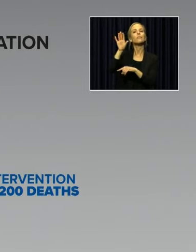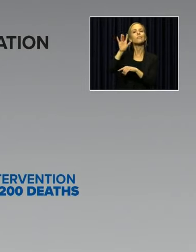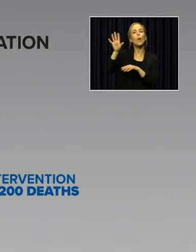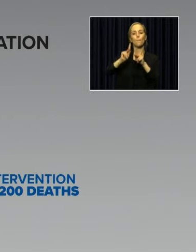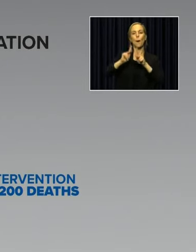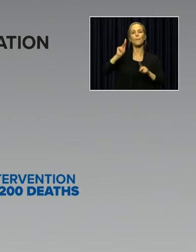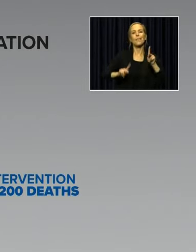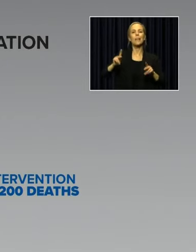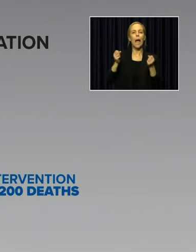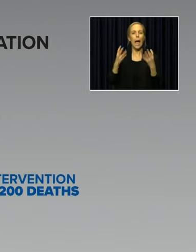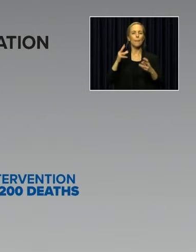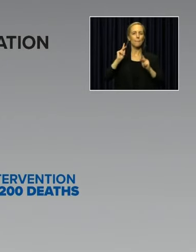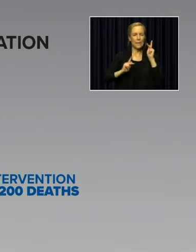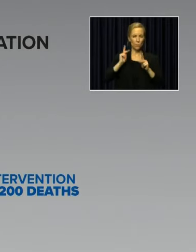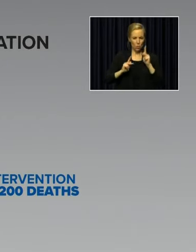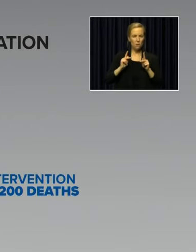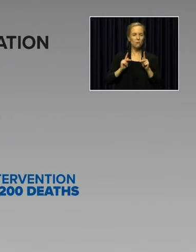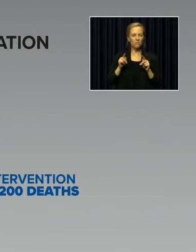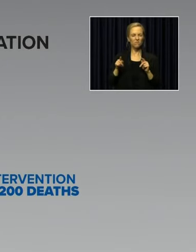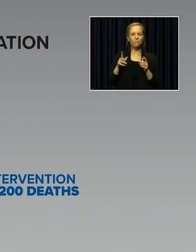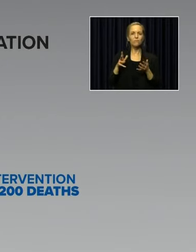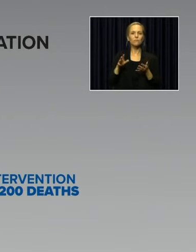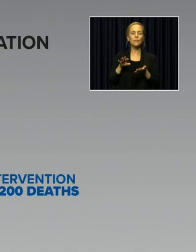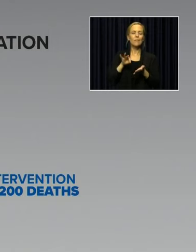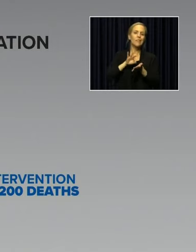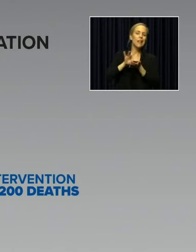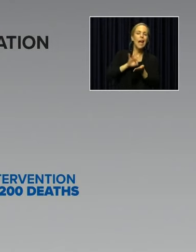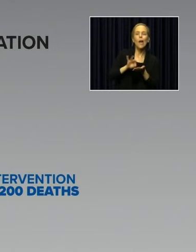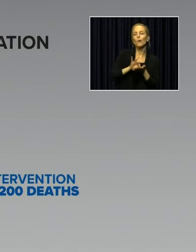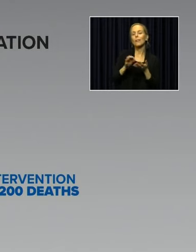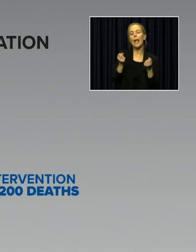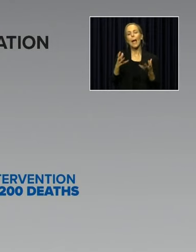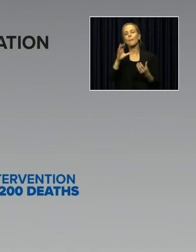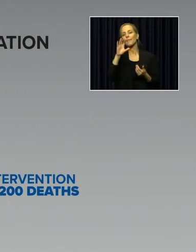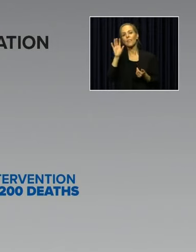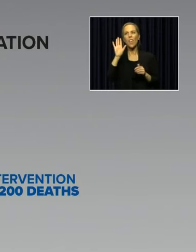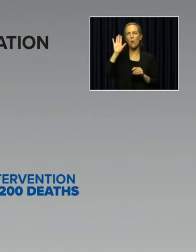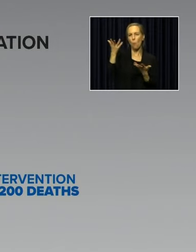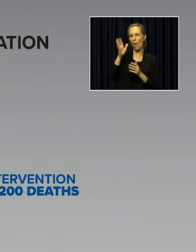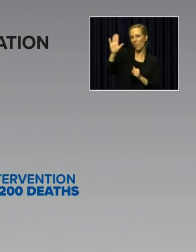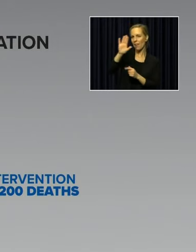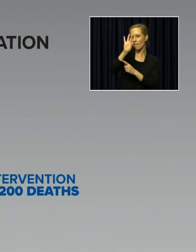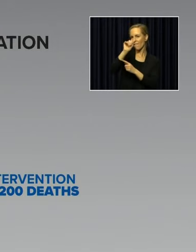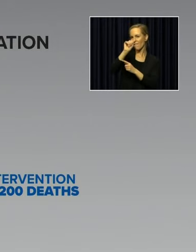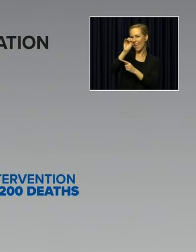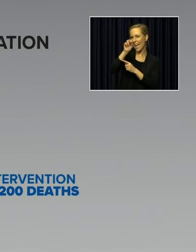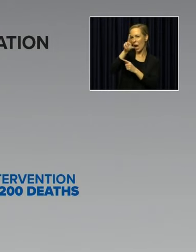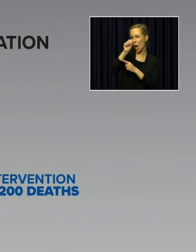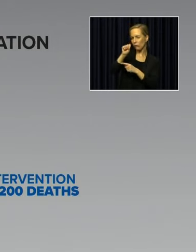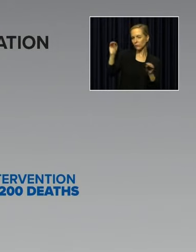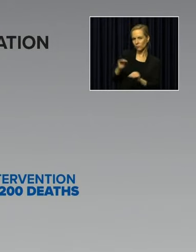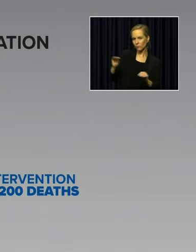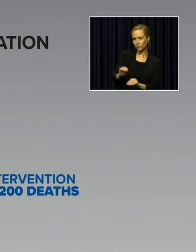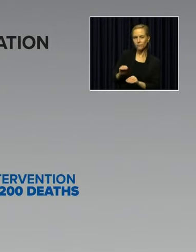JAMES -- IS IT DEPENDS. IT DEPENDS ON THE JOB THAT WE DO.